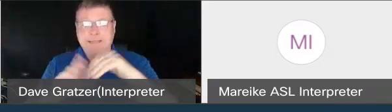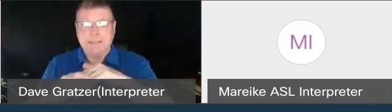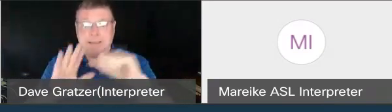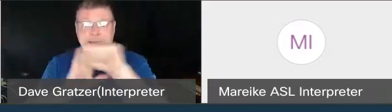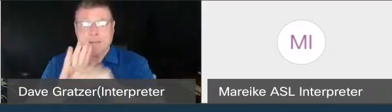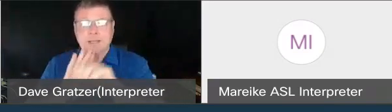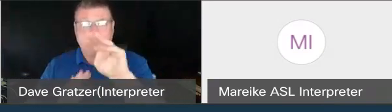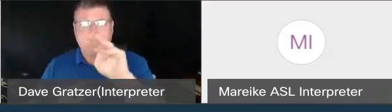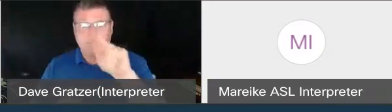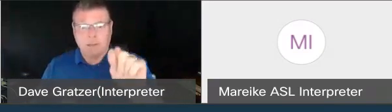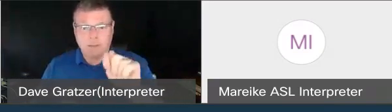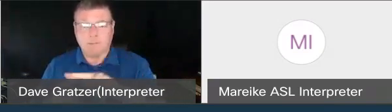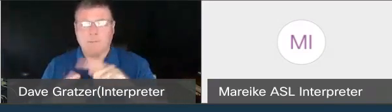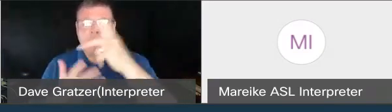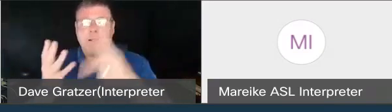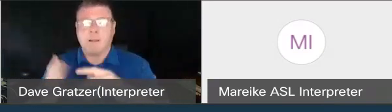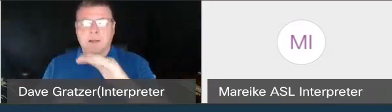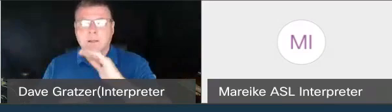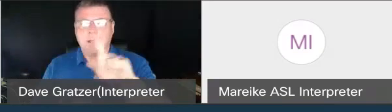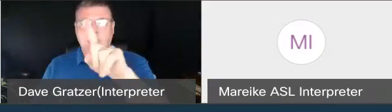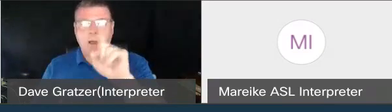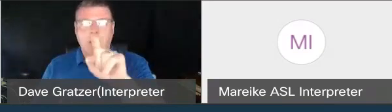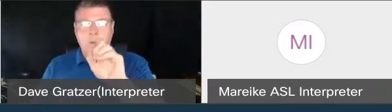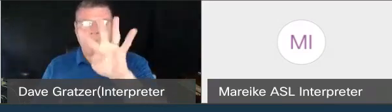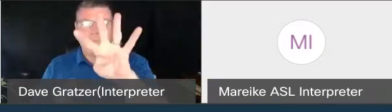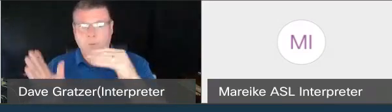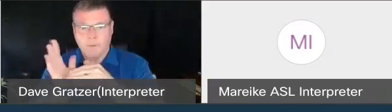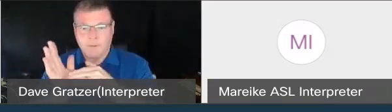and our population as of 2020 is 104,170.